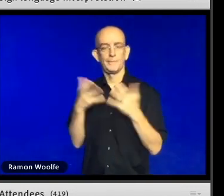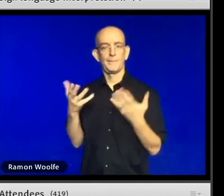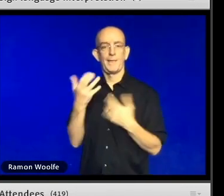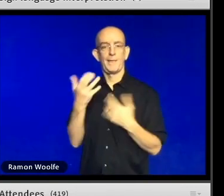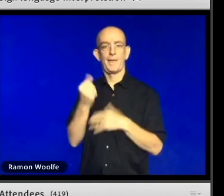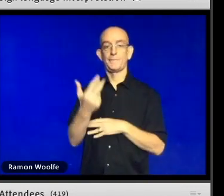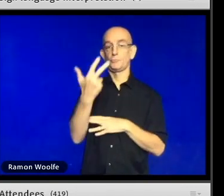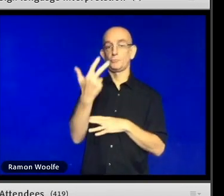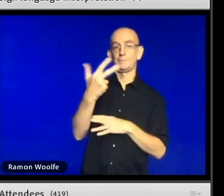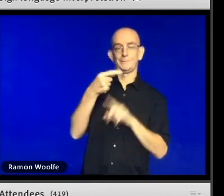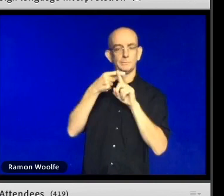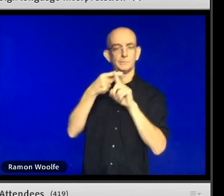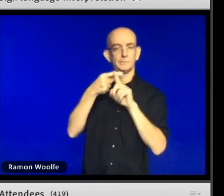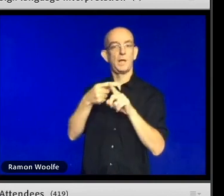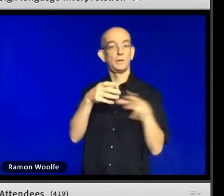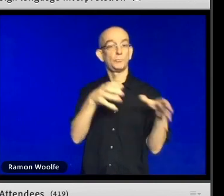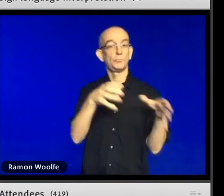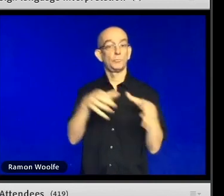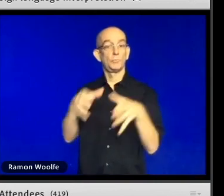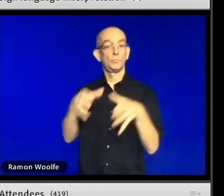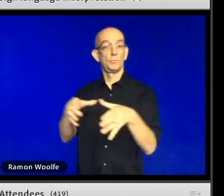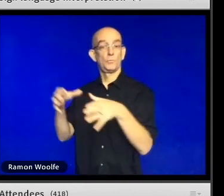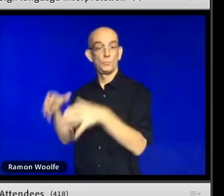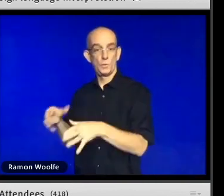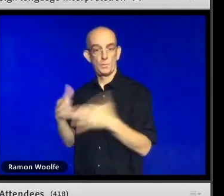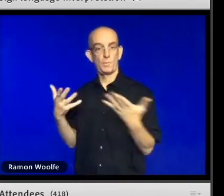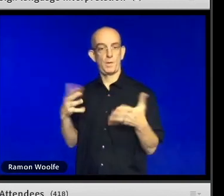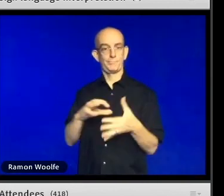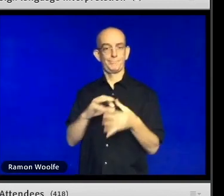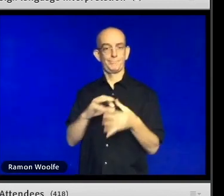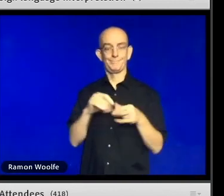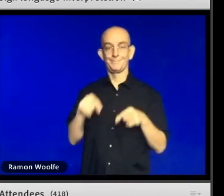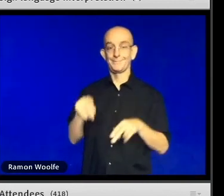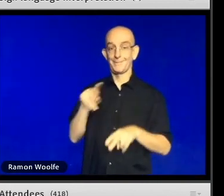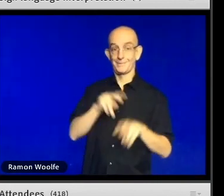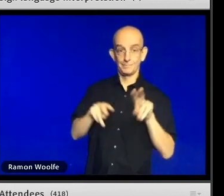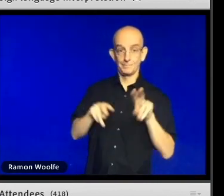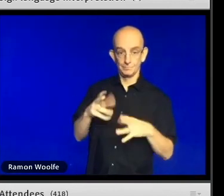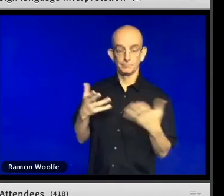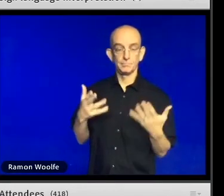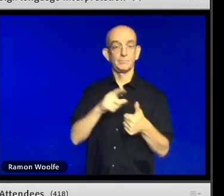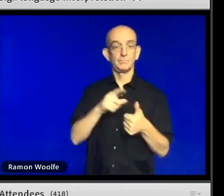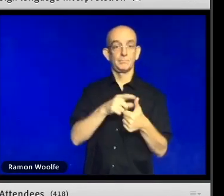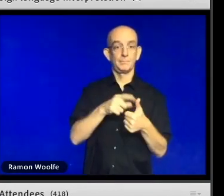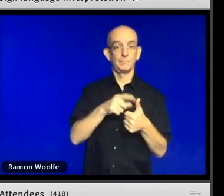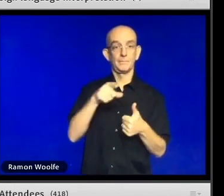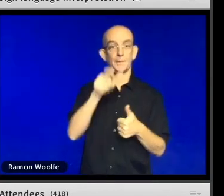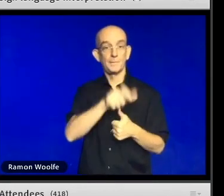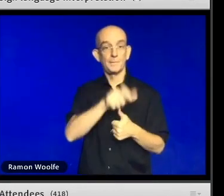this phase, that concrete actions that are analysis of collected qualitative and quantitative